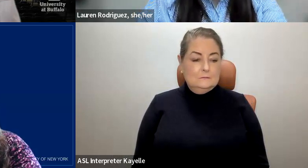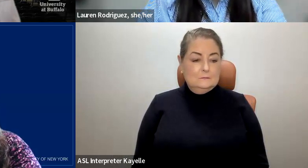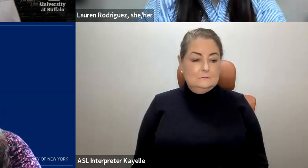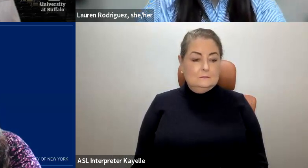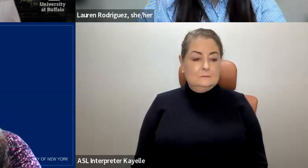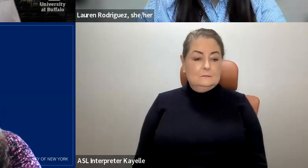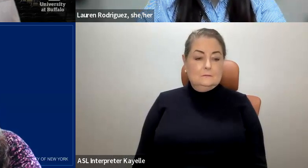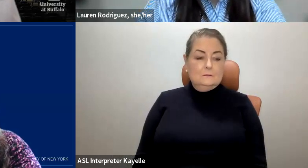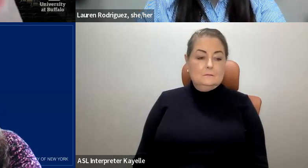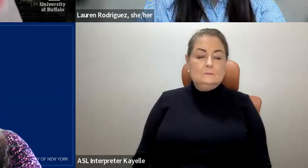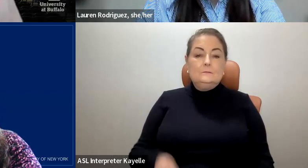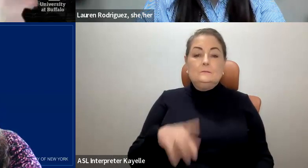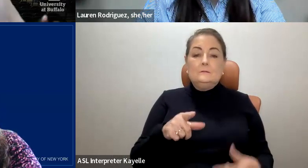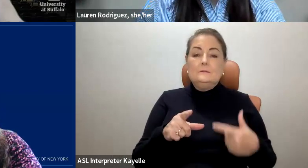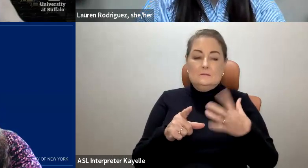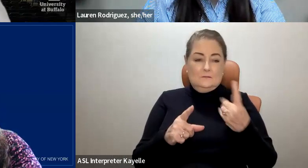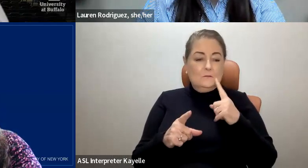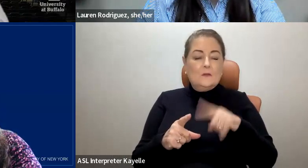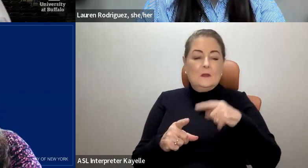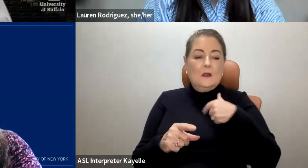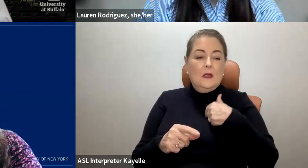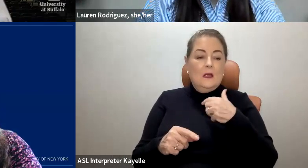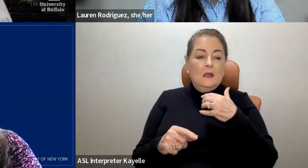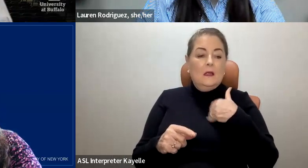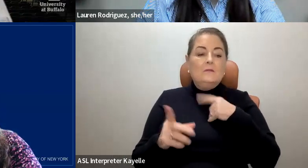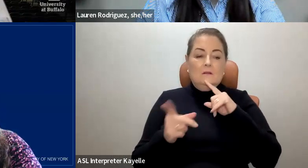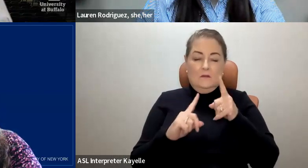say is that, as I mentioned, I had been in conversations with